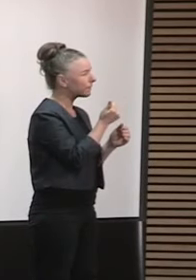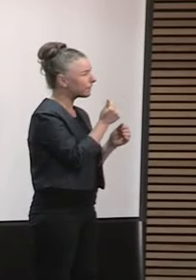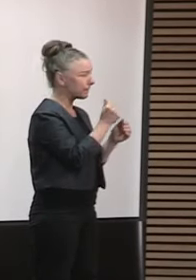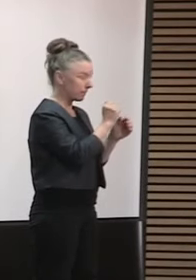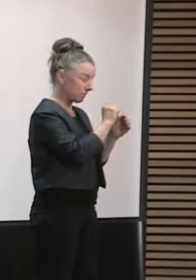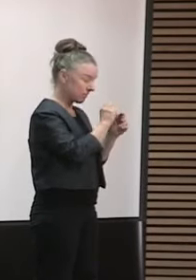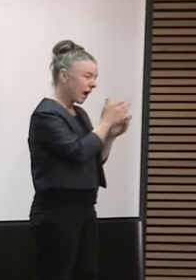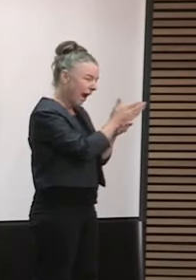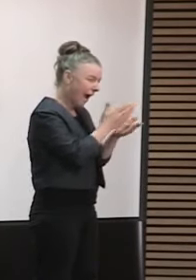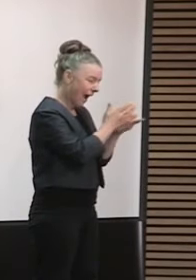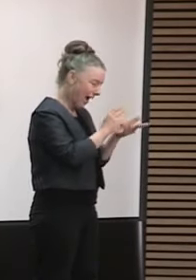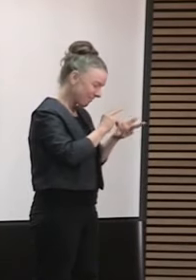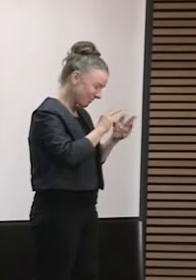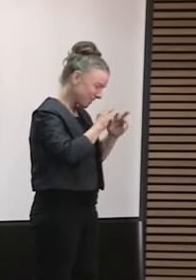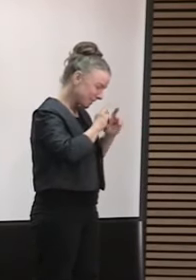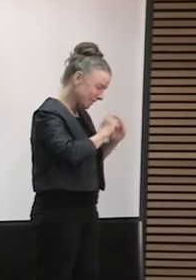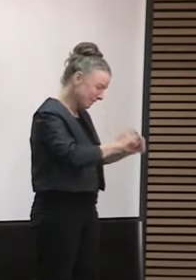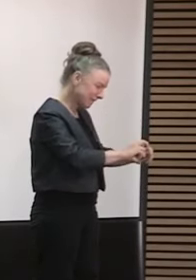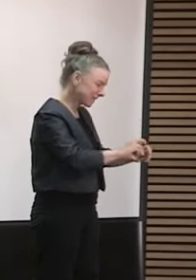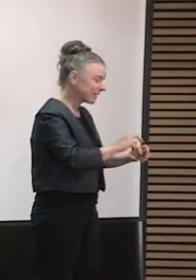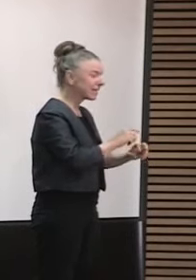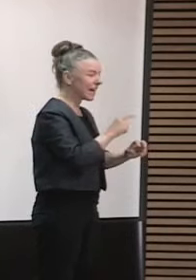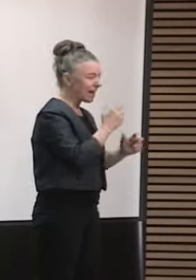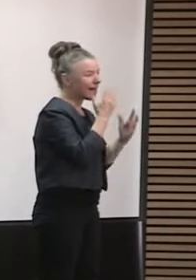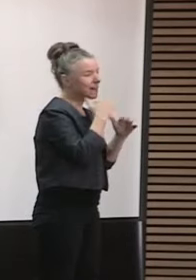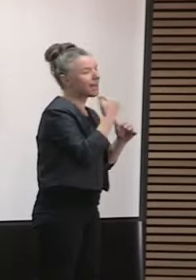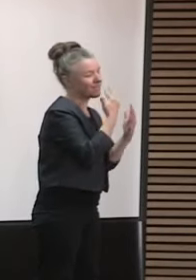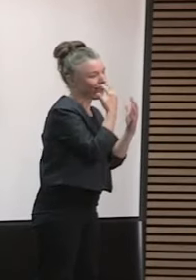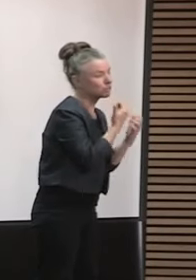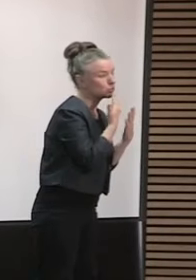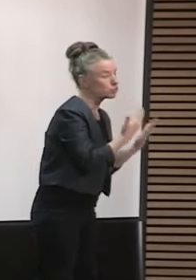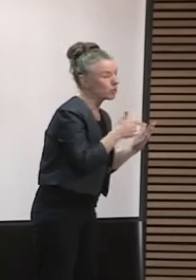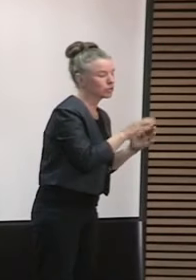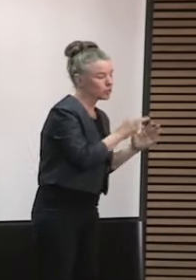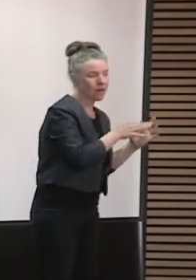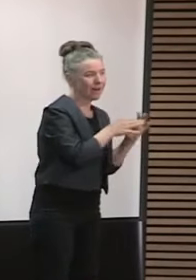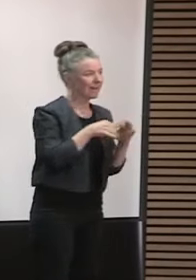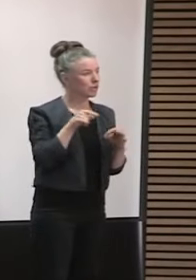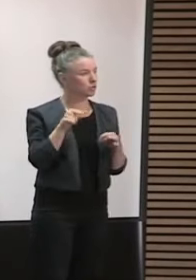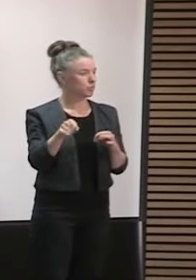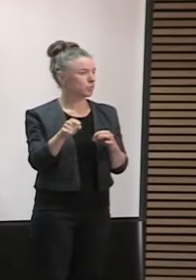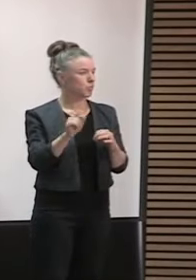have seen we used that to move positive cases out of the community into quarantine. It